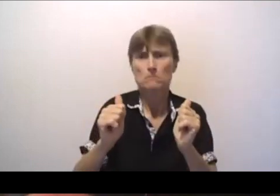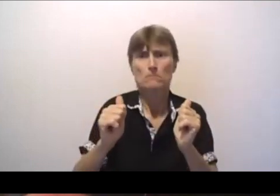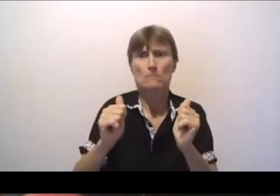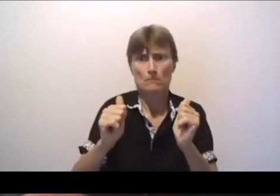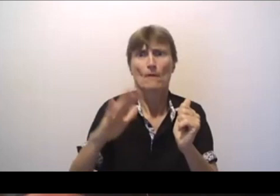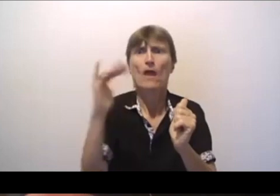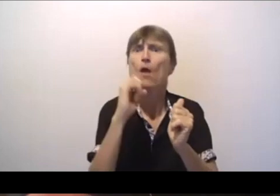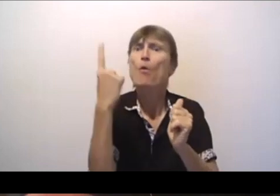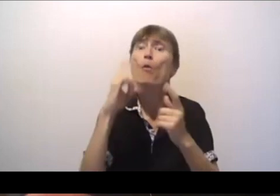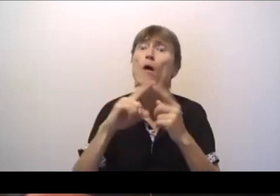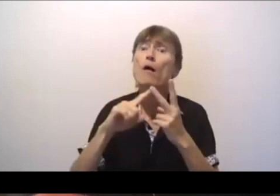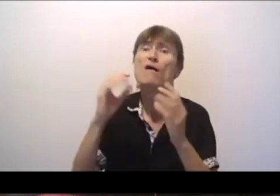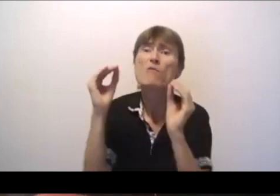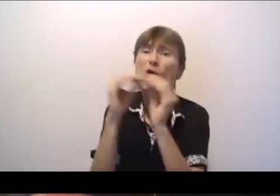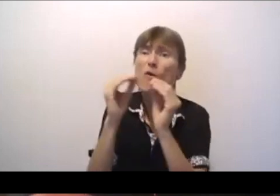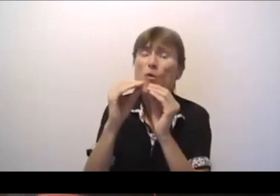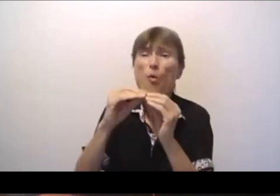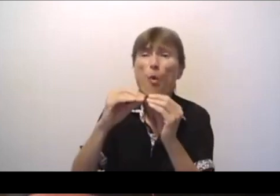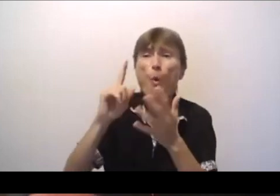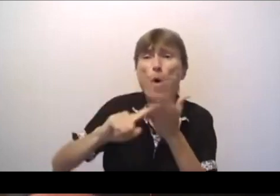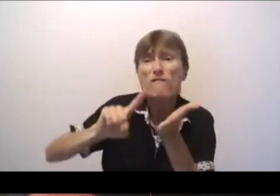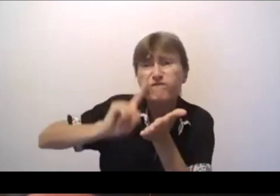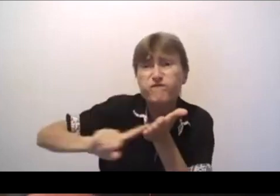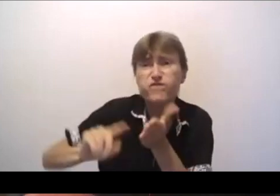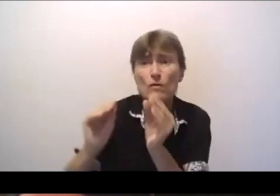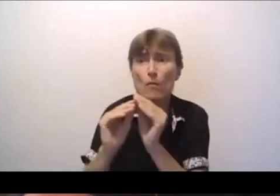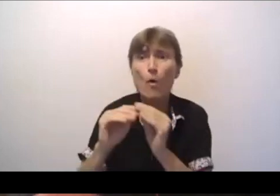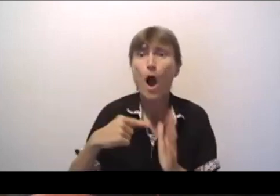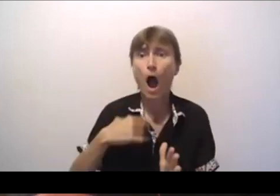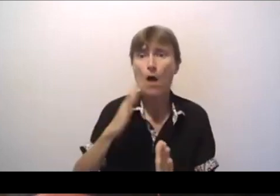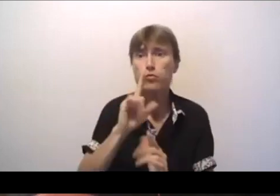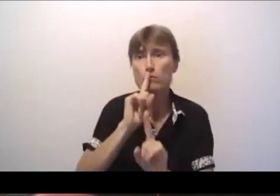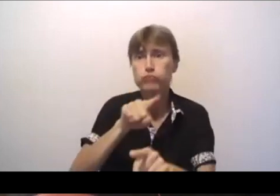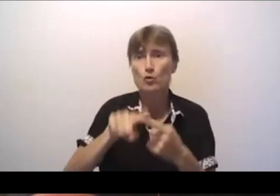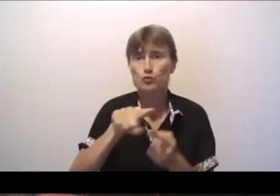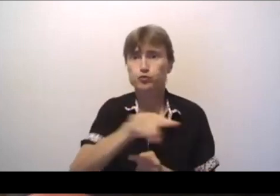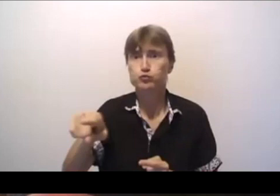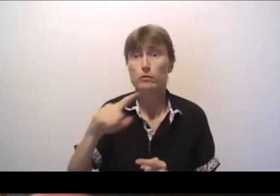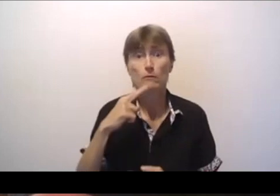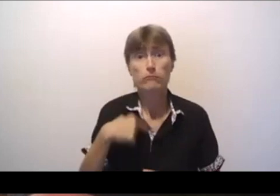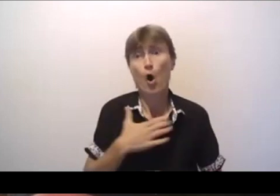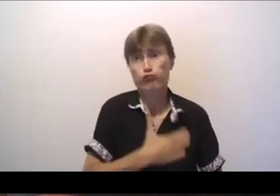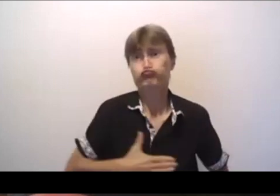for accountability purposes alone i will respond to everybody but i also just love the idea that you're here and taking the time to learn